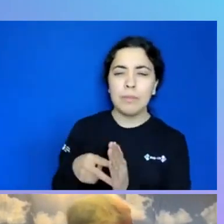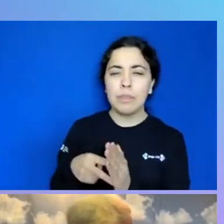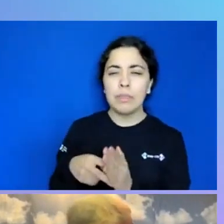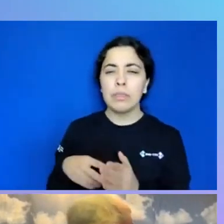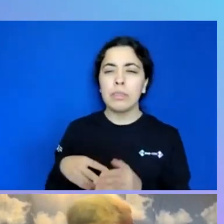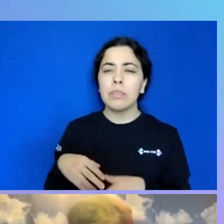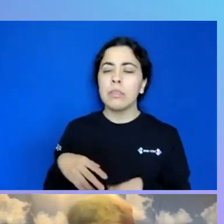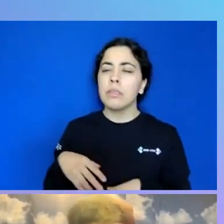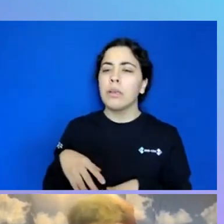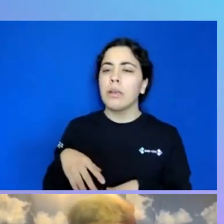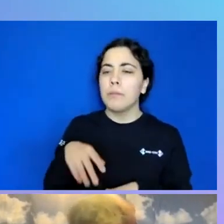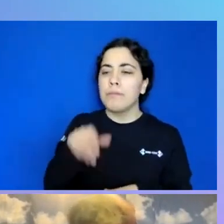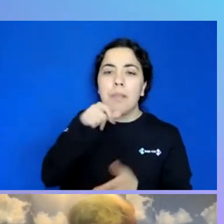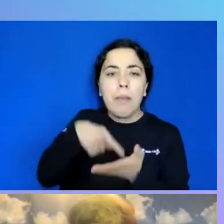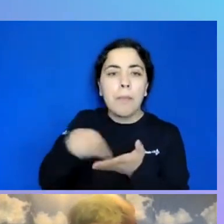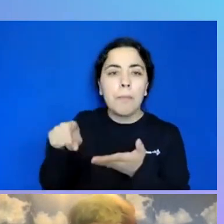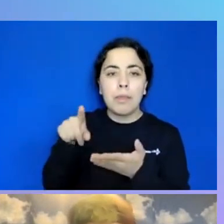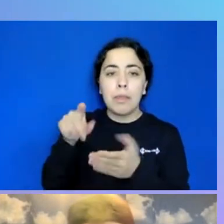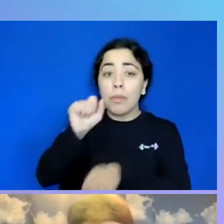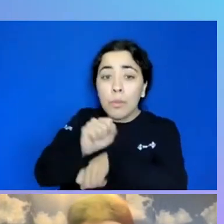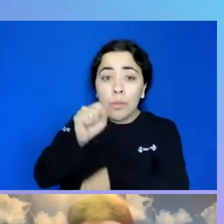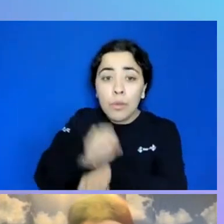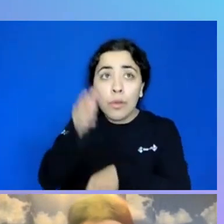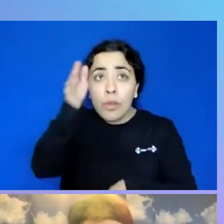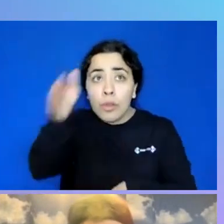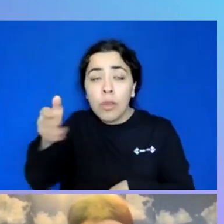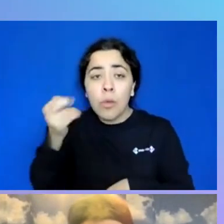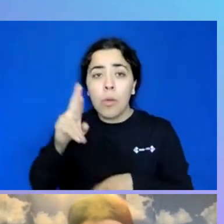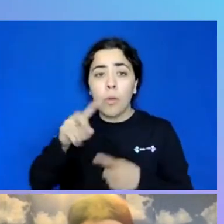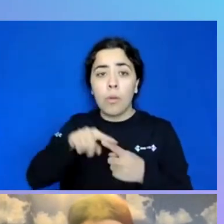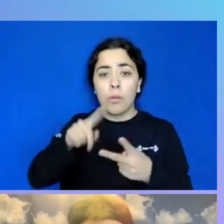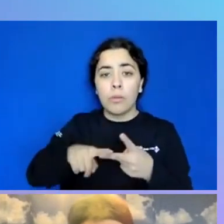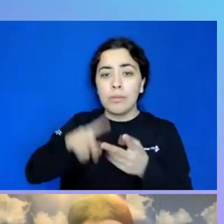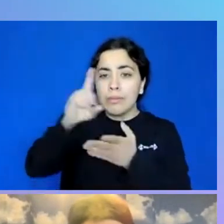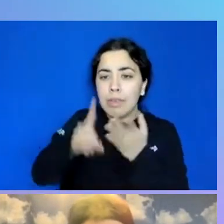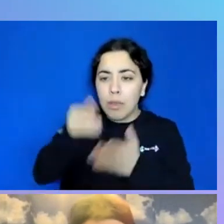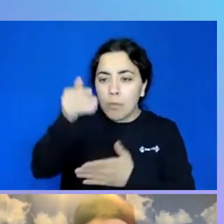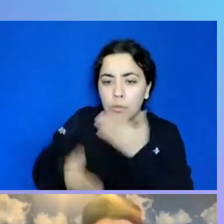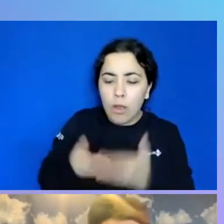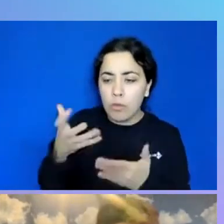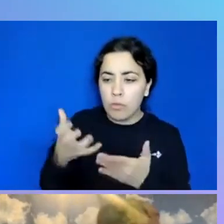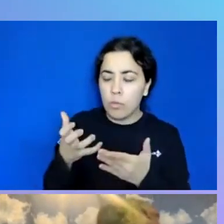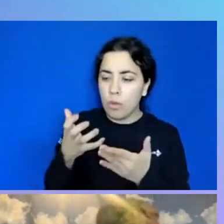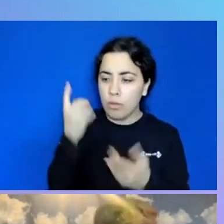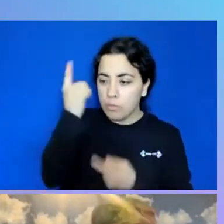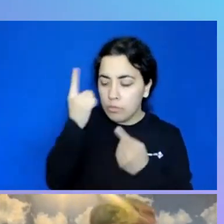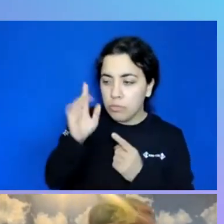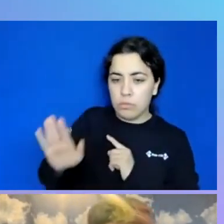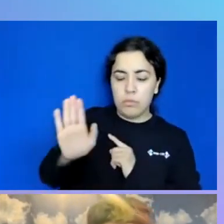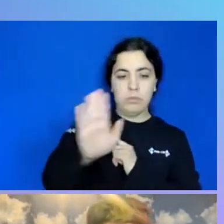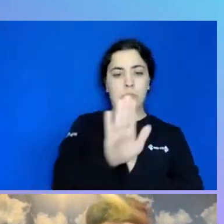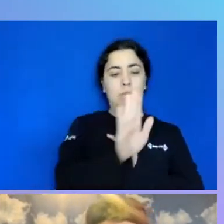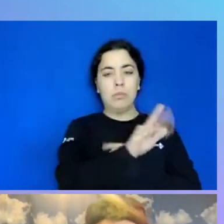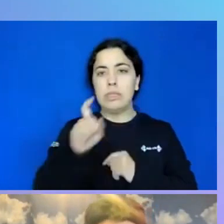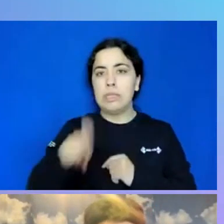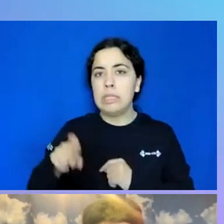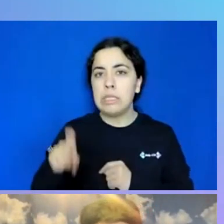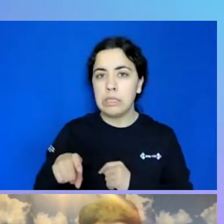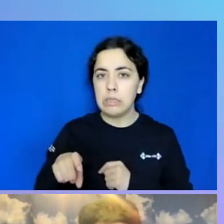home assignment from design processes. I have some other